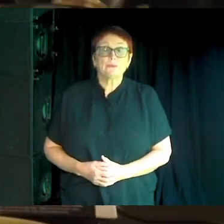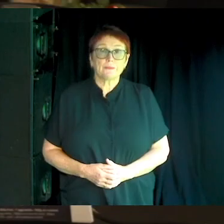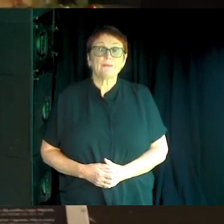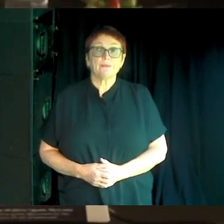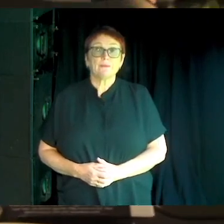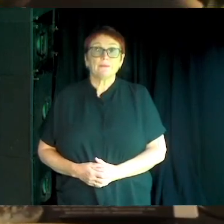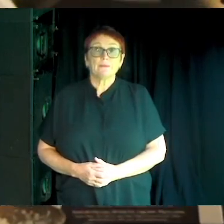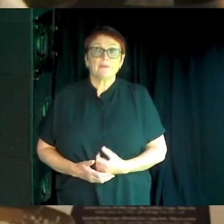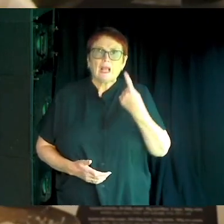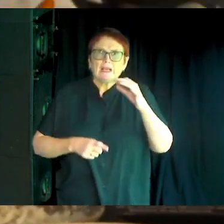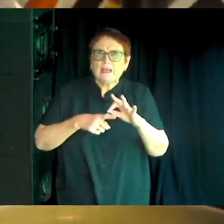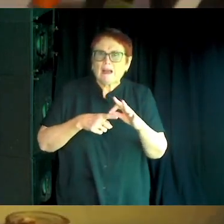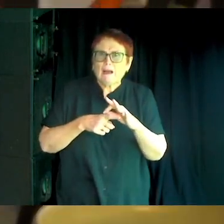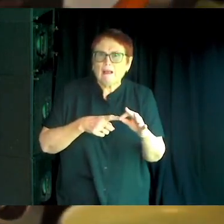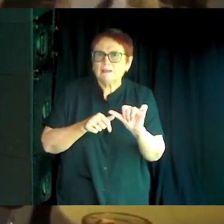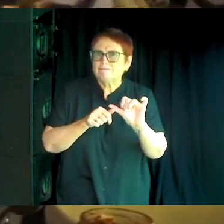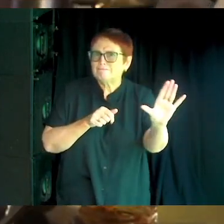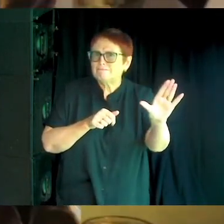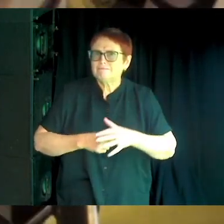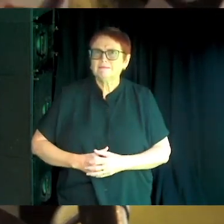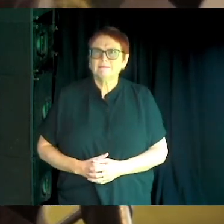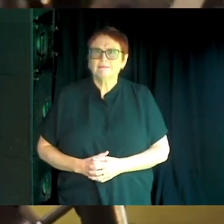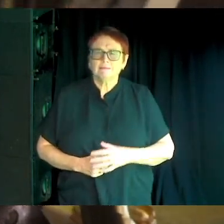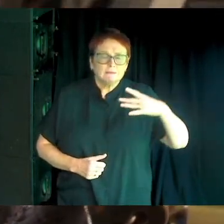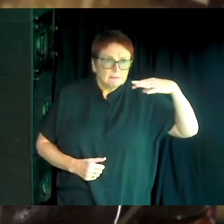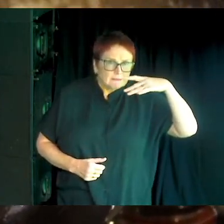look at the color wow beautiful you can smell the spices can you smell the spices